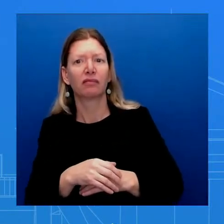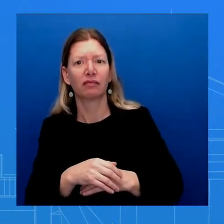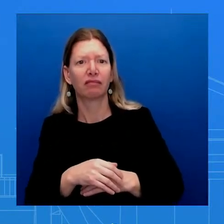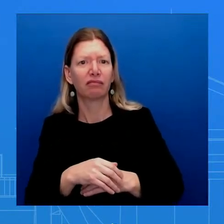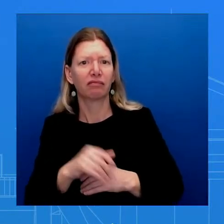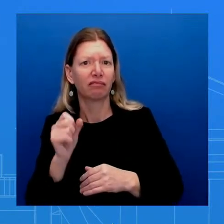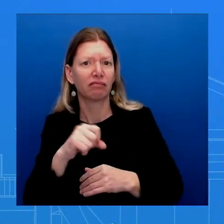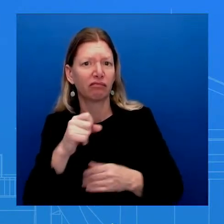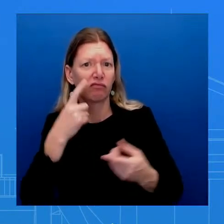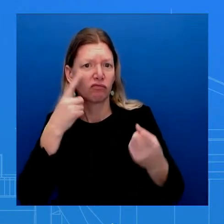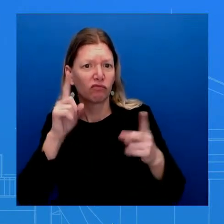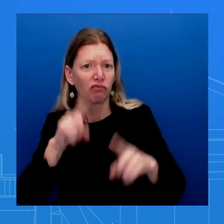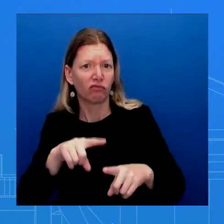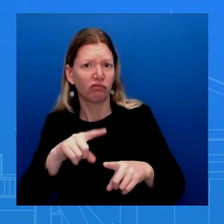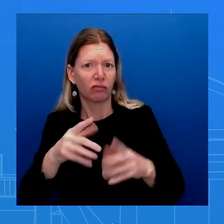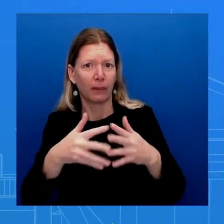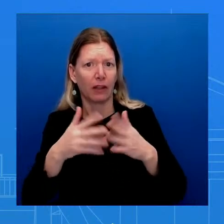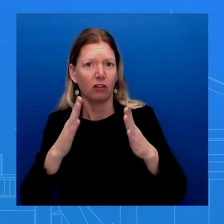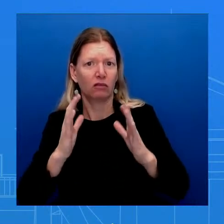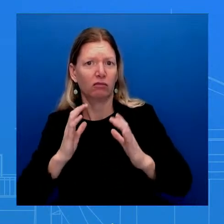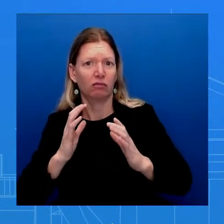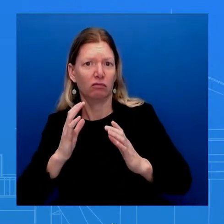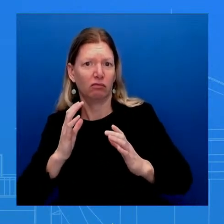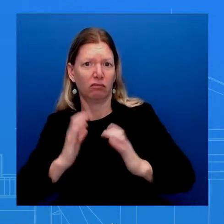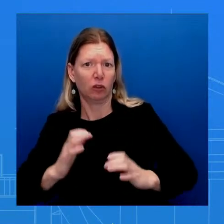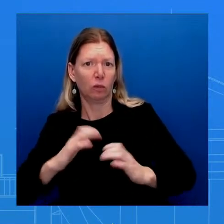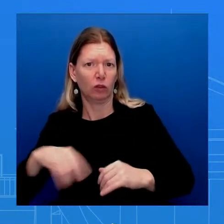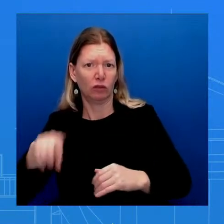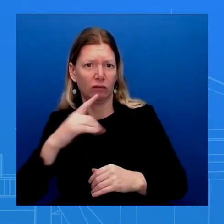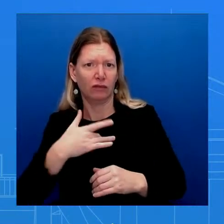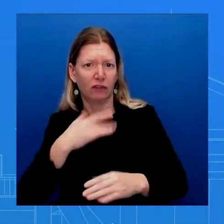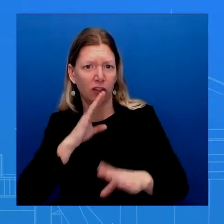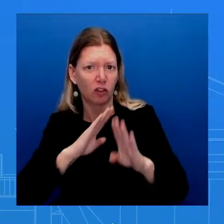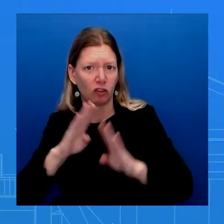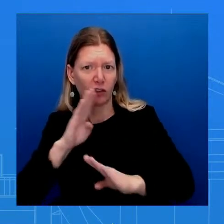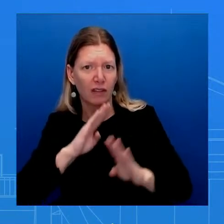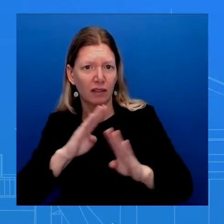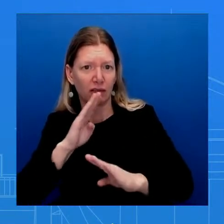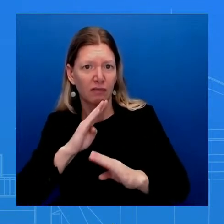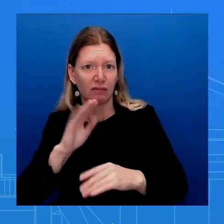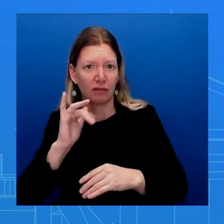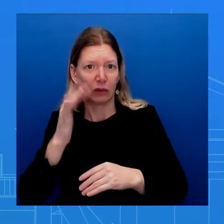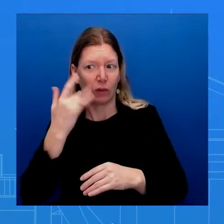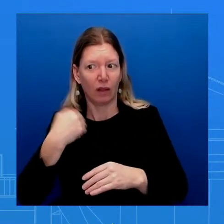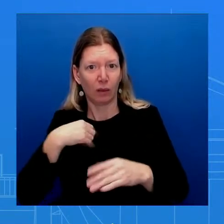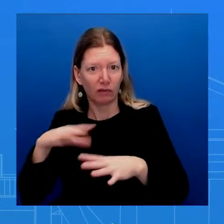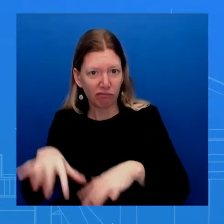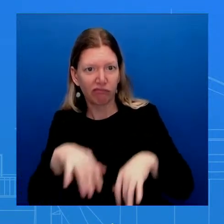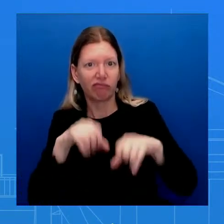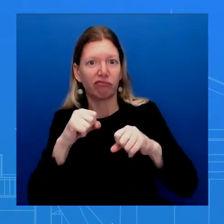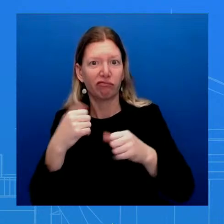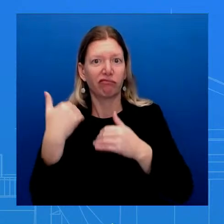You just listed them out. And they've had -- they've been beneficial. I've talked about the containers -- where we were two years ago,